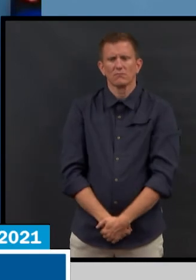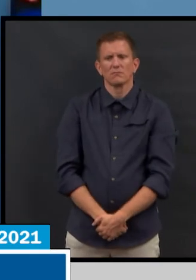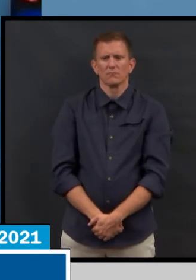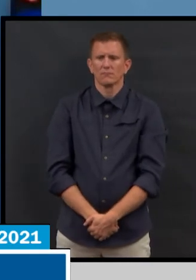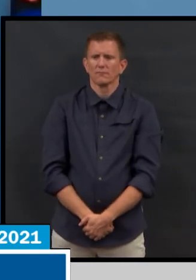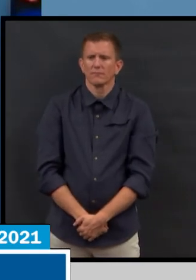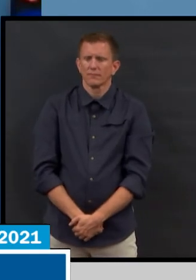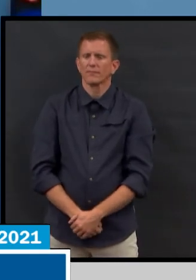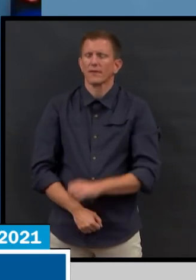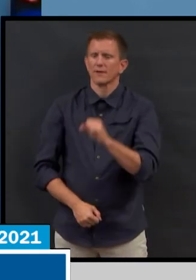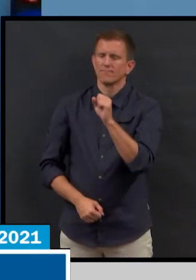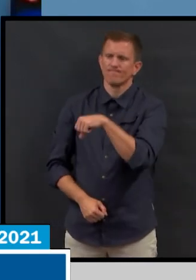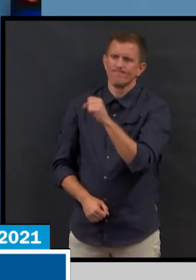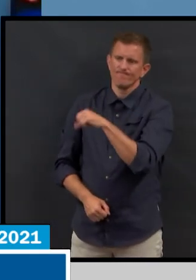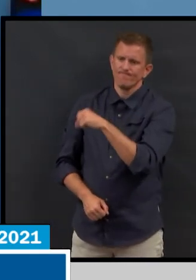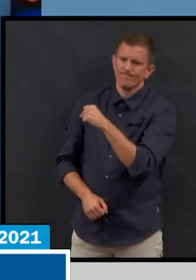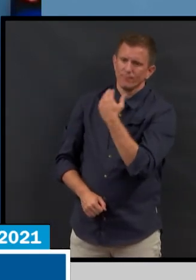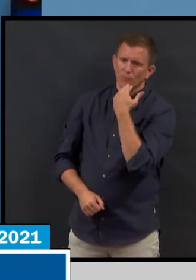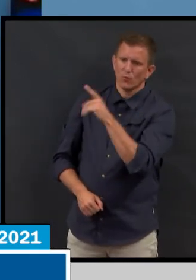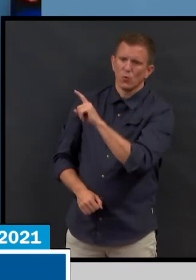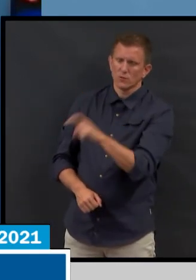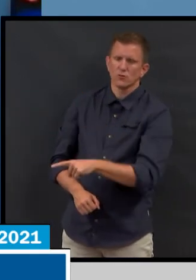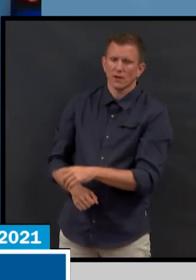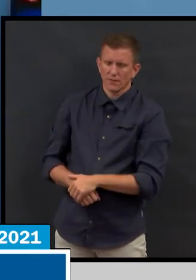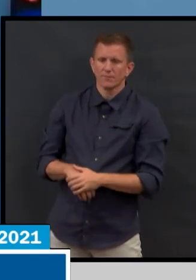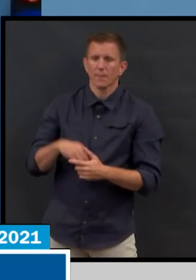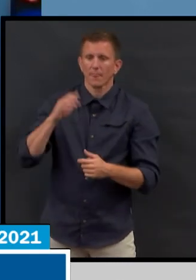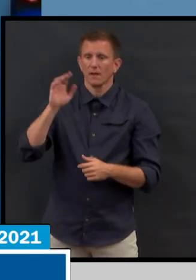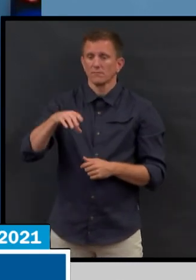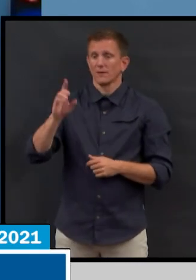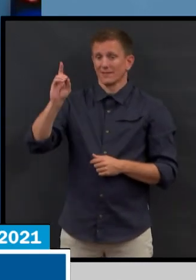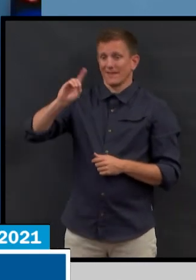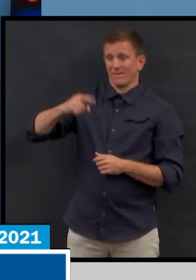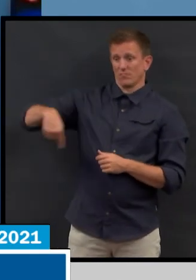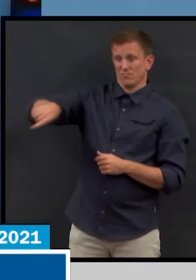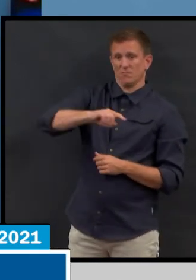our city without having impacts to our more mature neighborhoods accessory dwelling units